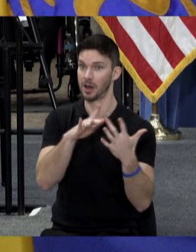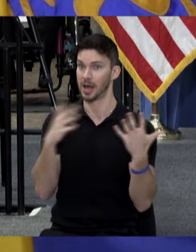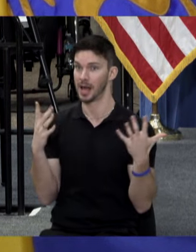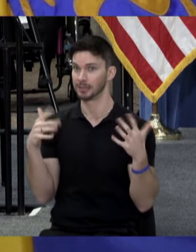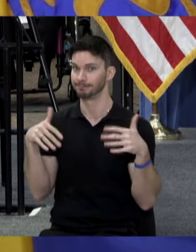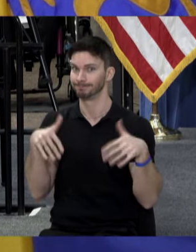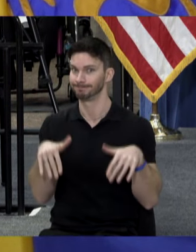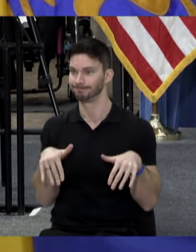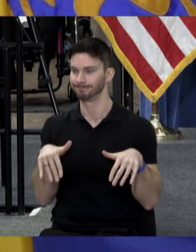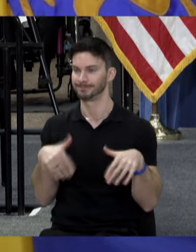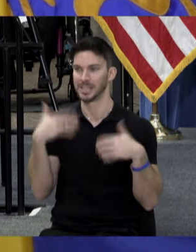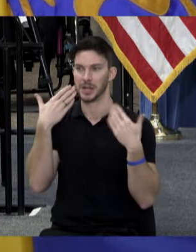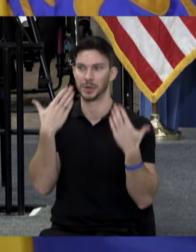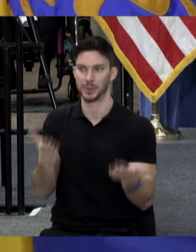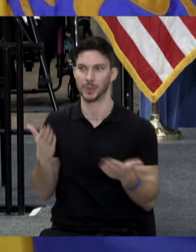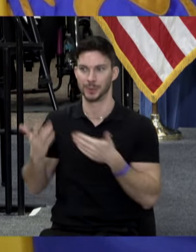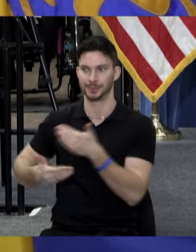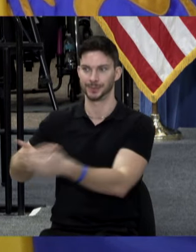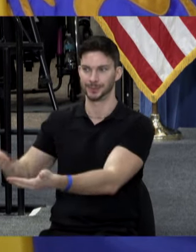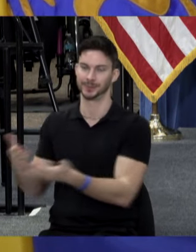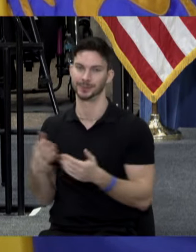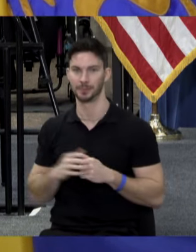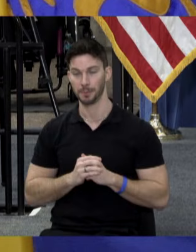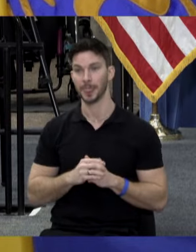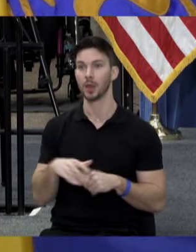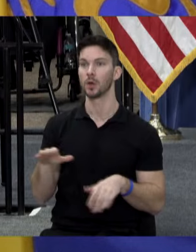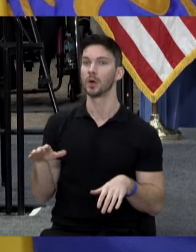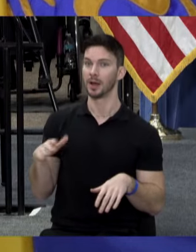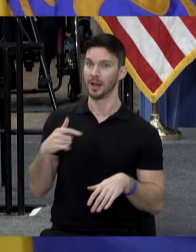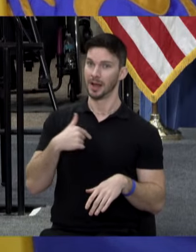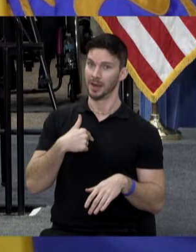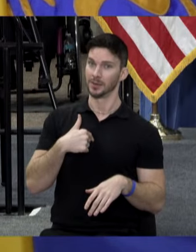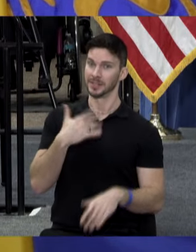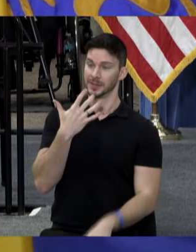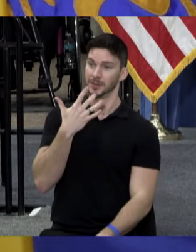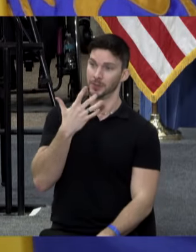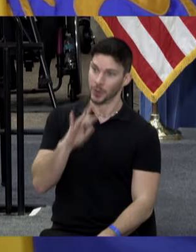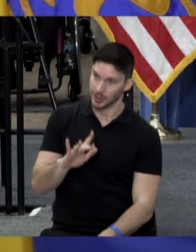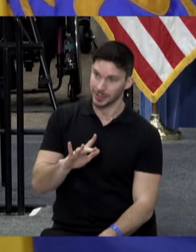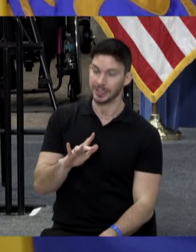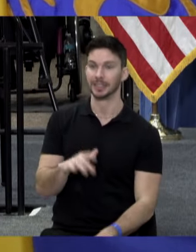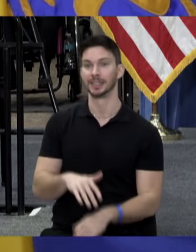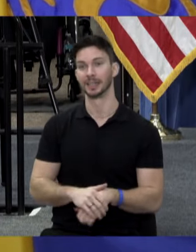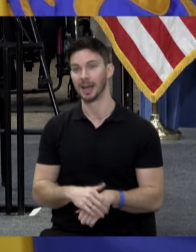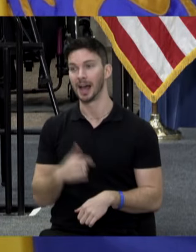Eventually I was very fortunate, and probably because I was a pretty good fundraiser. I came